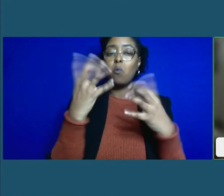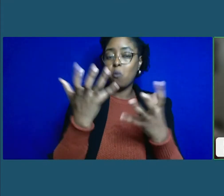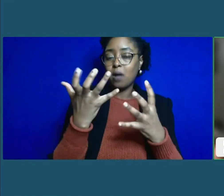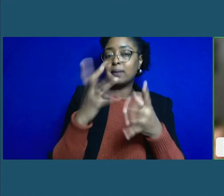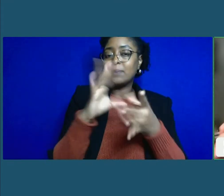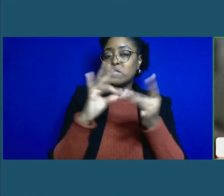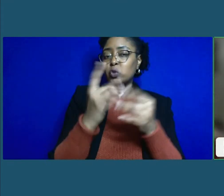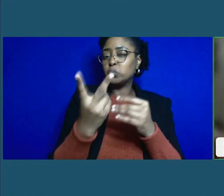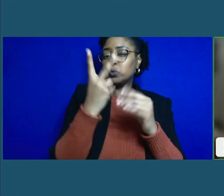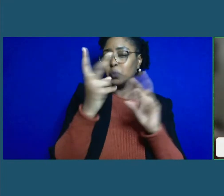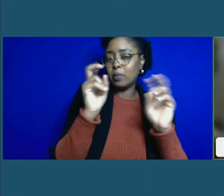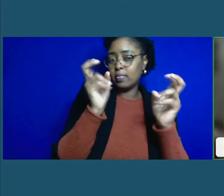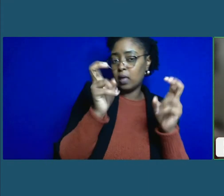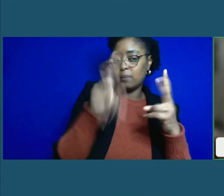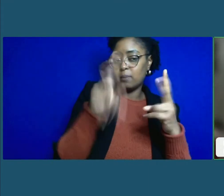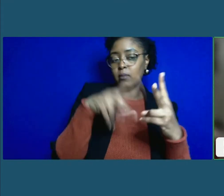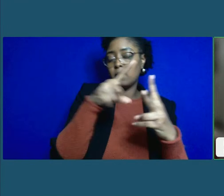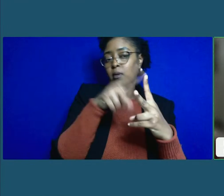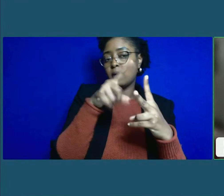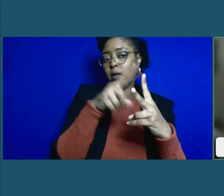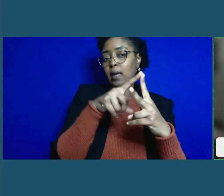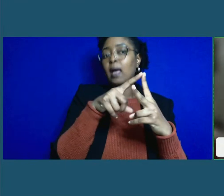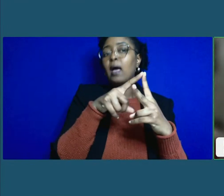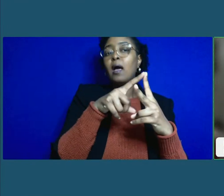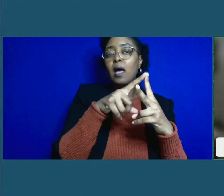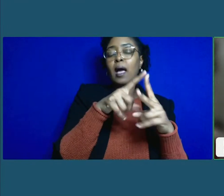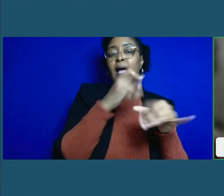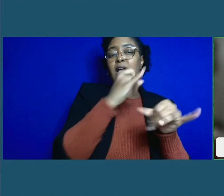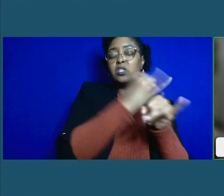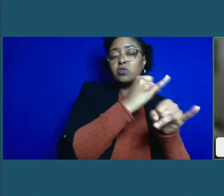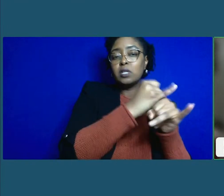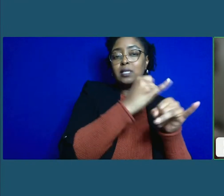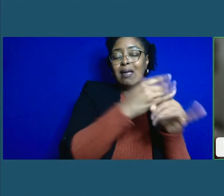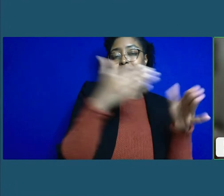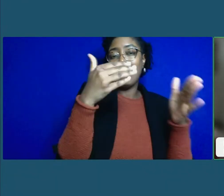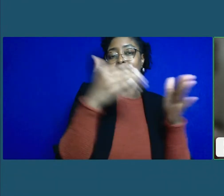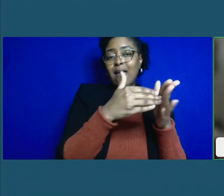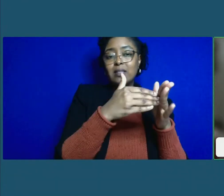comments. I want to acknowledge that there are really two interconnected themes here